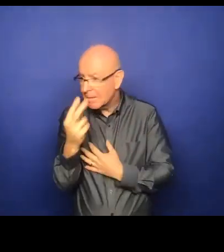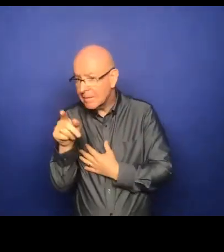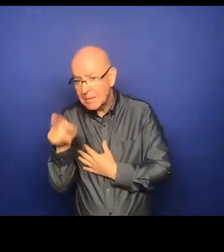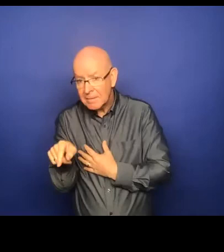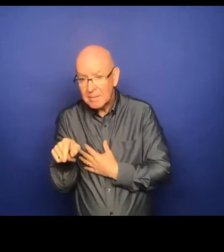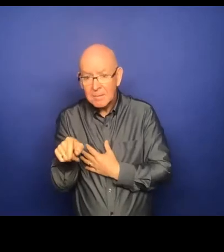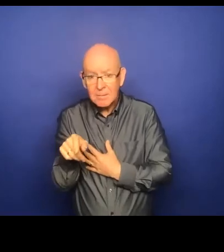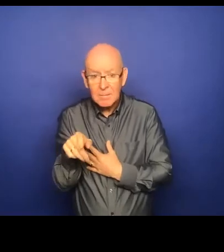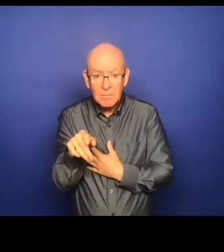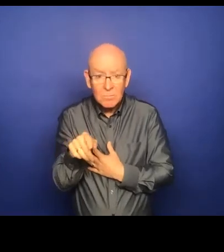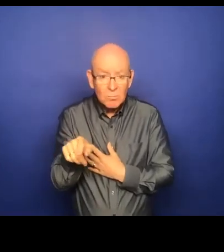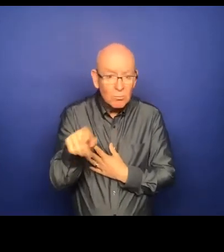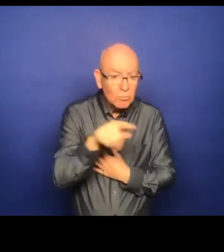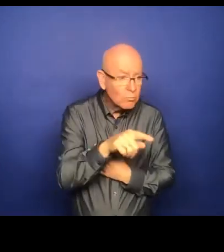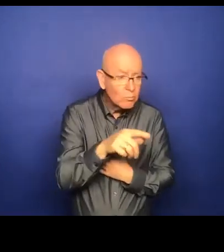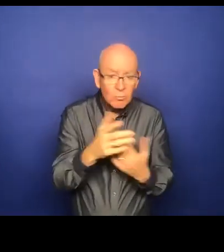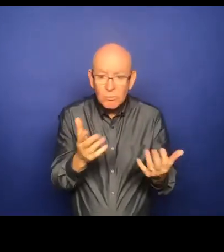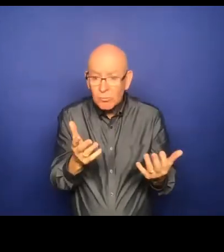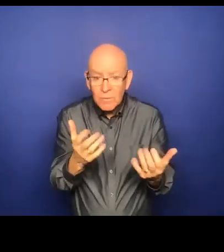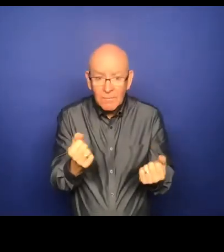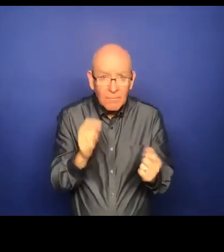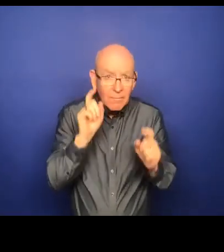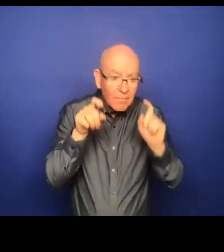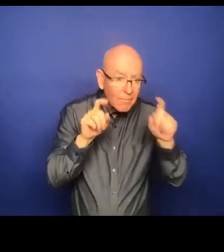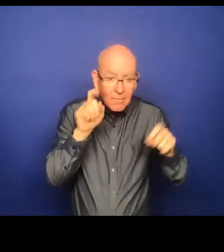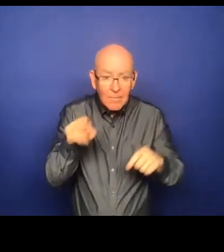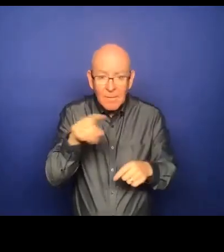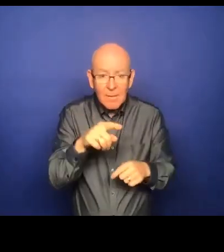there is a question that is coming